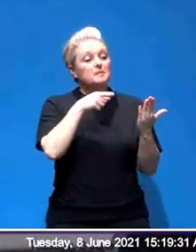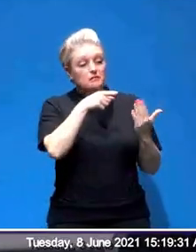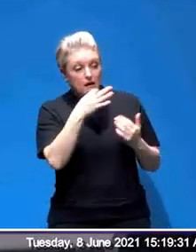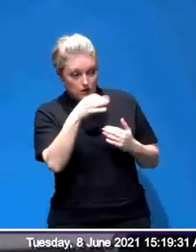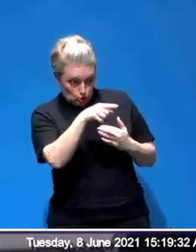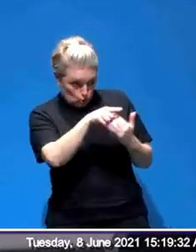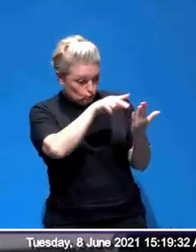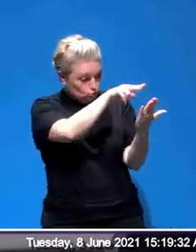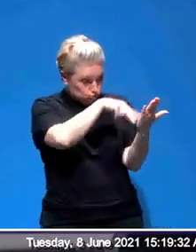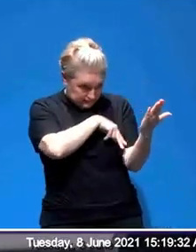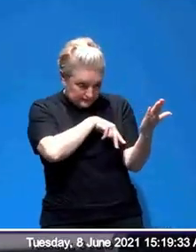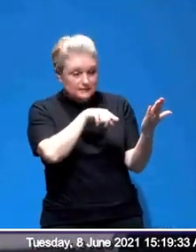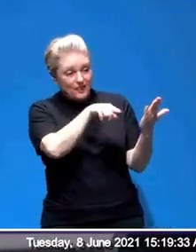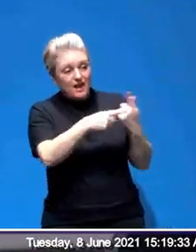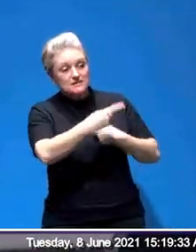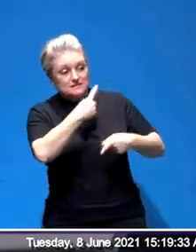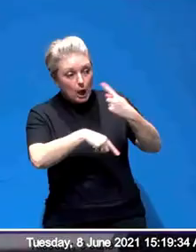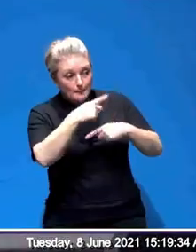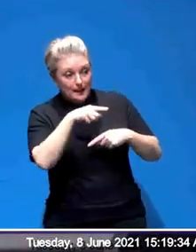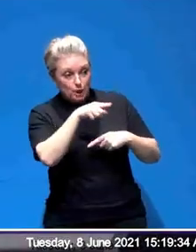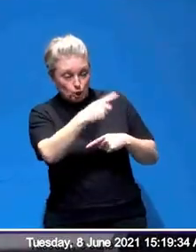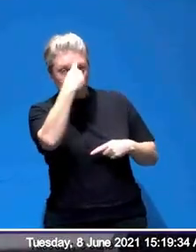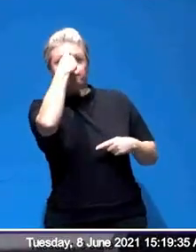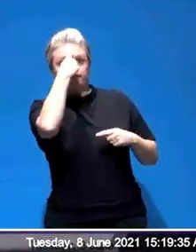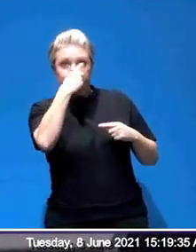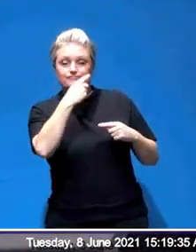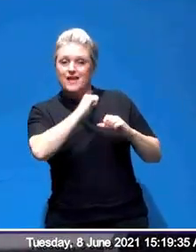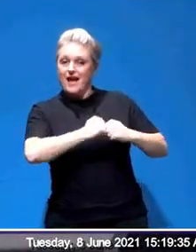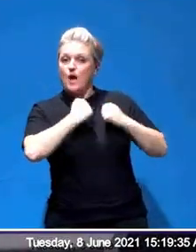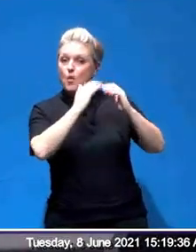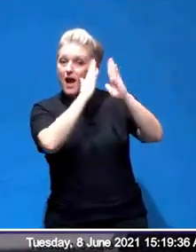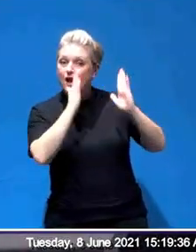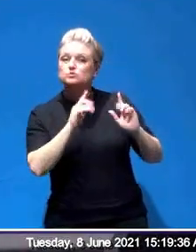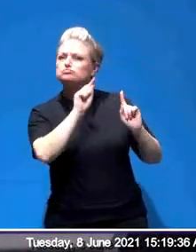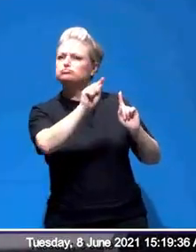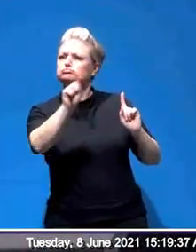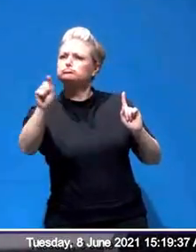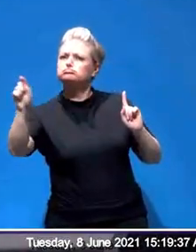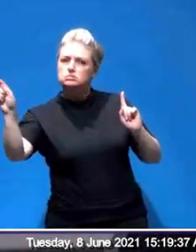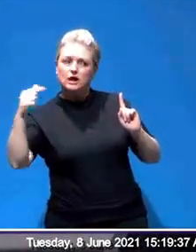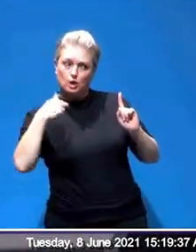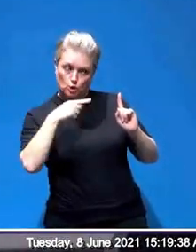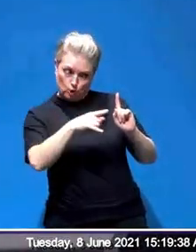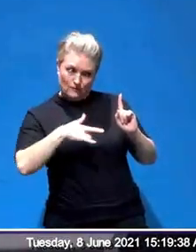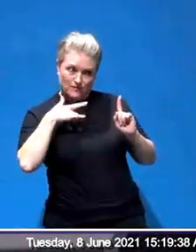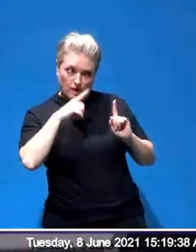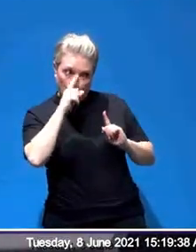within our service that had, you know, that potentially we could have issues